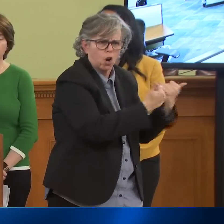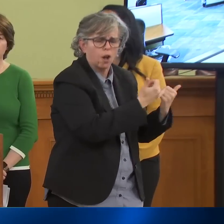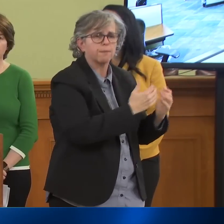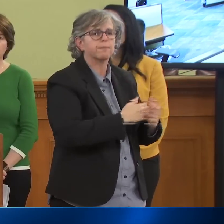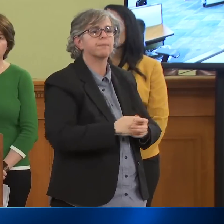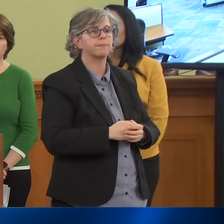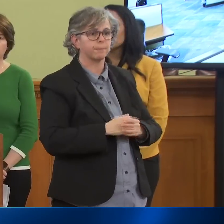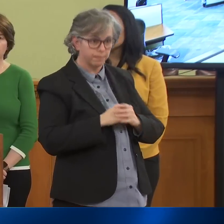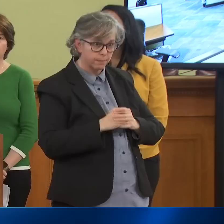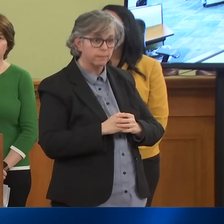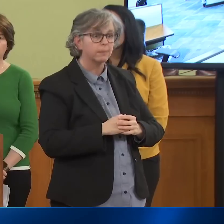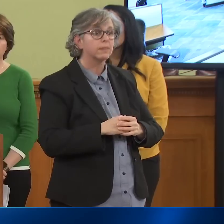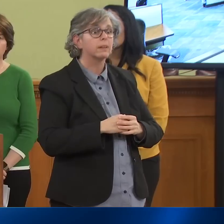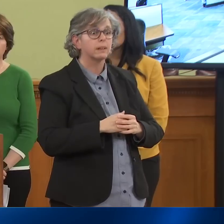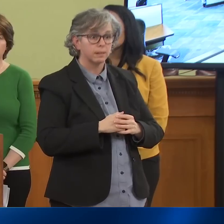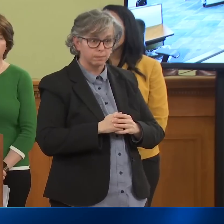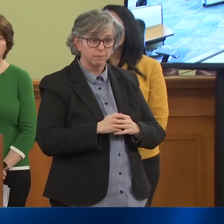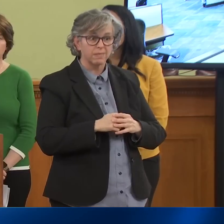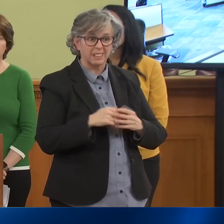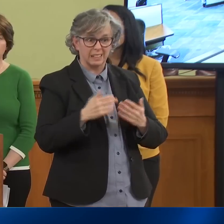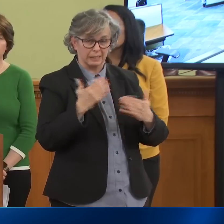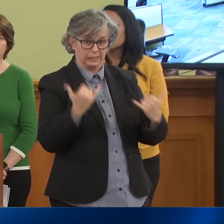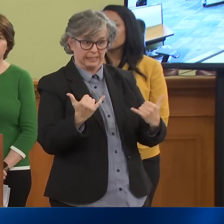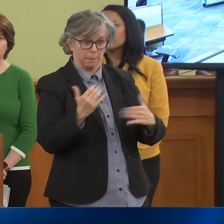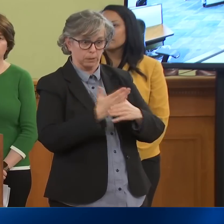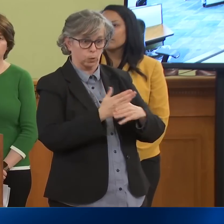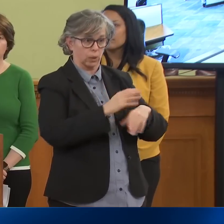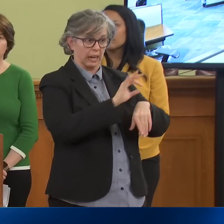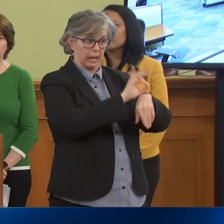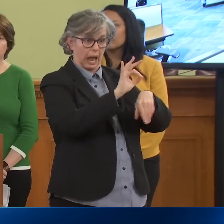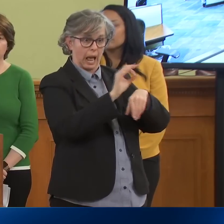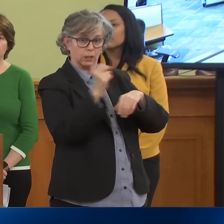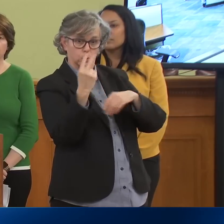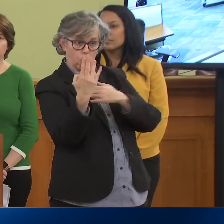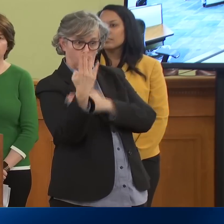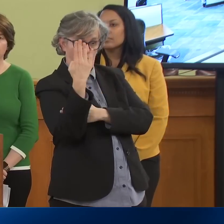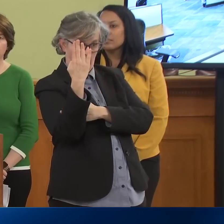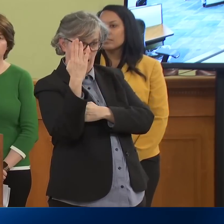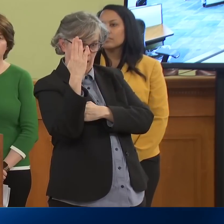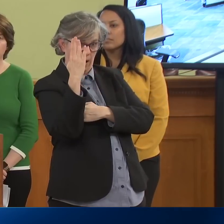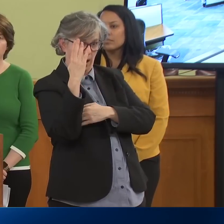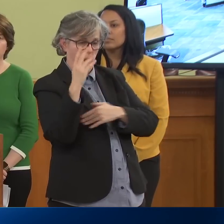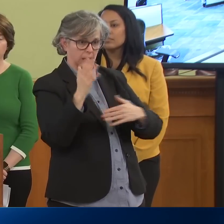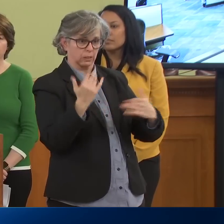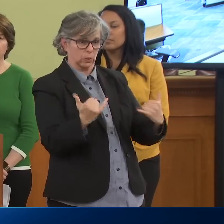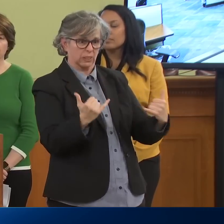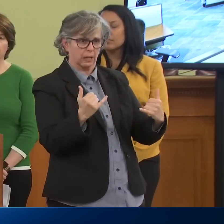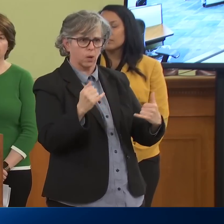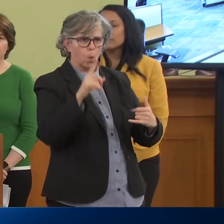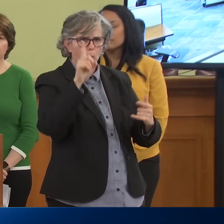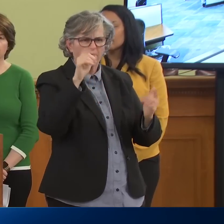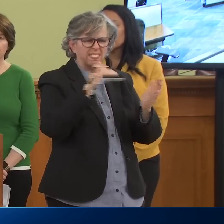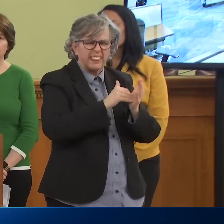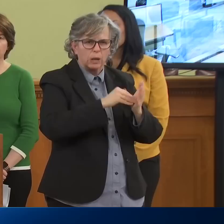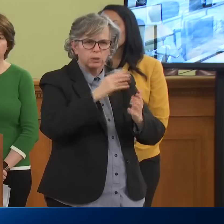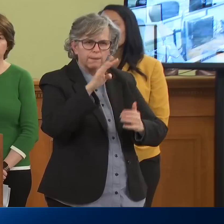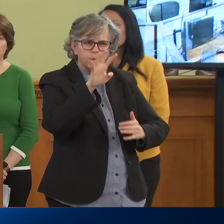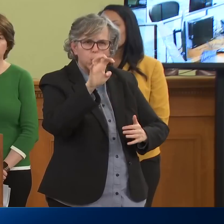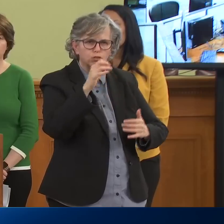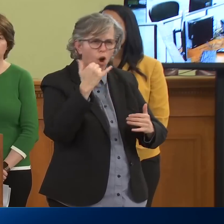CALLS OF PEOPLE ASKING FOR INFORMATION. 00 AND